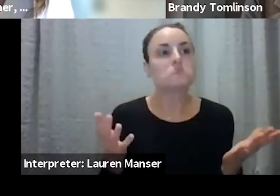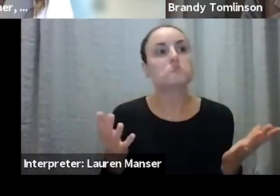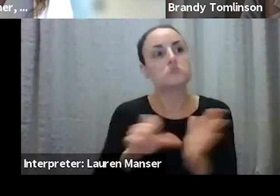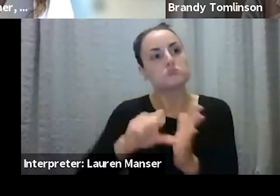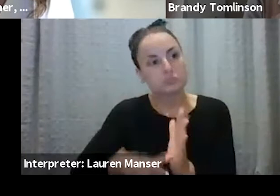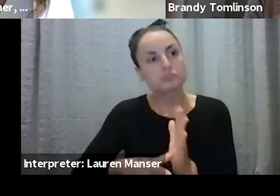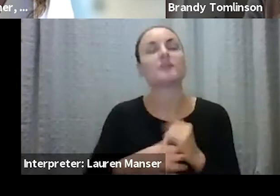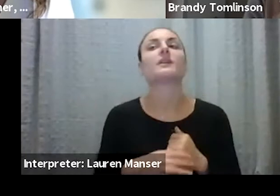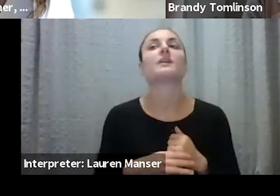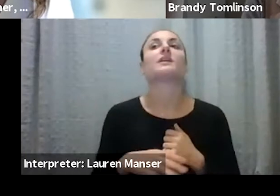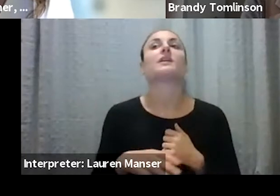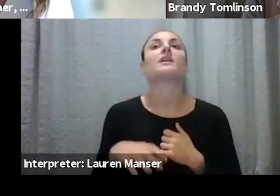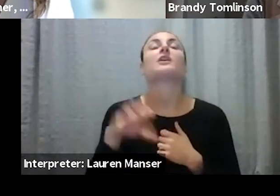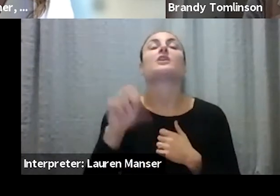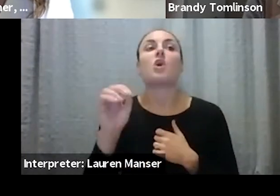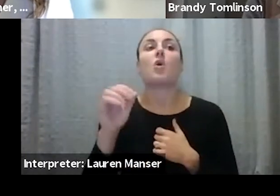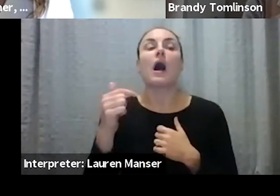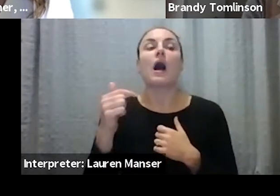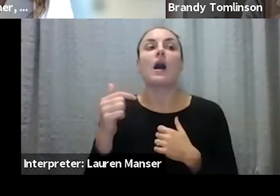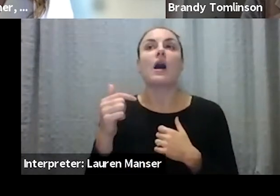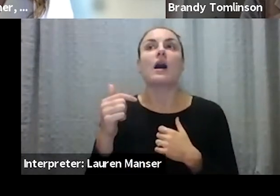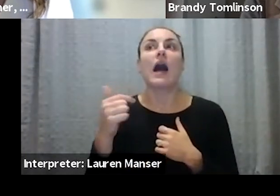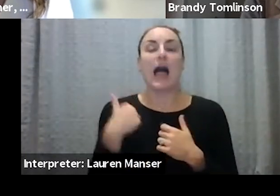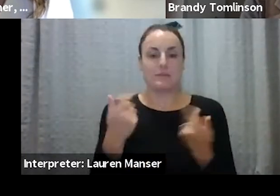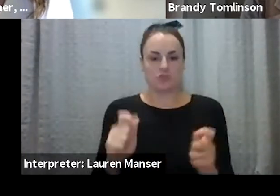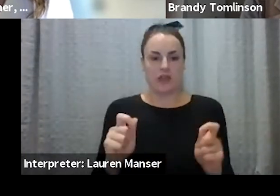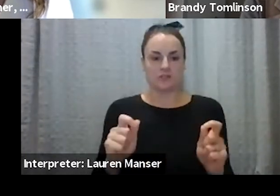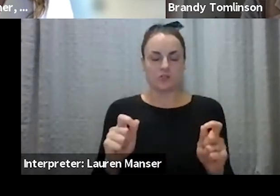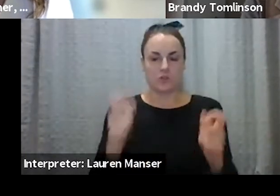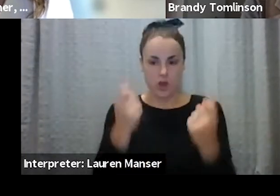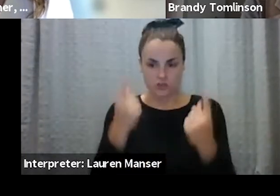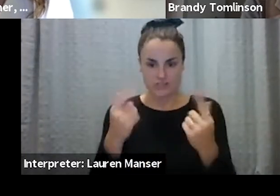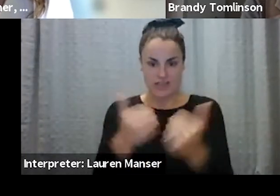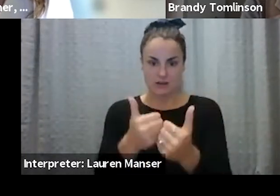versus non-obvious disabilities, is it may seem nuanced,